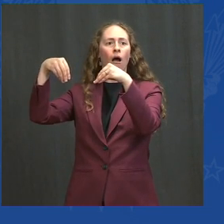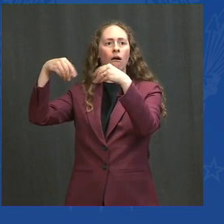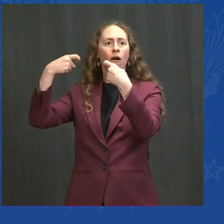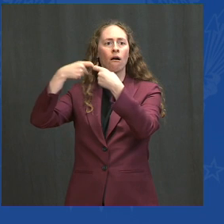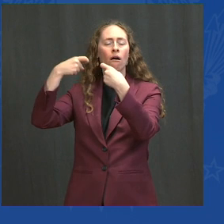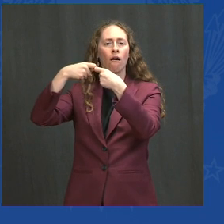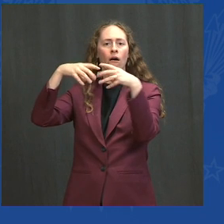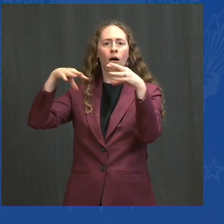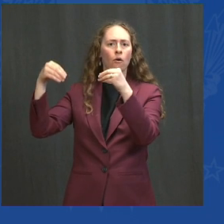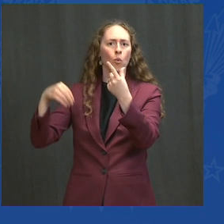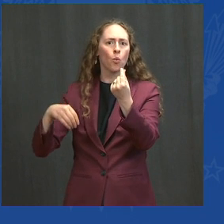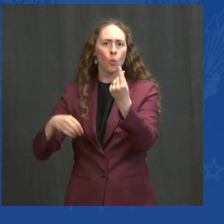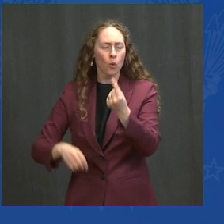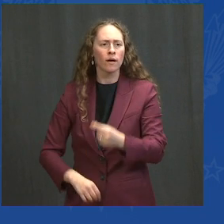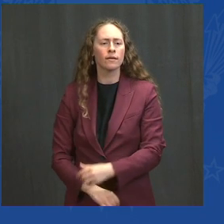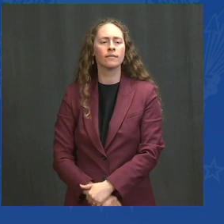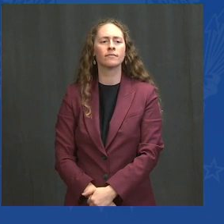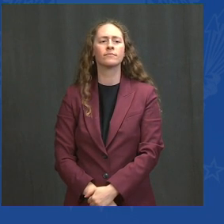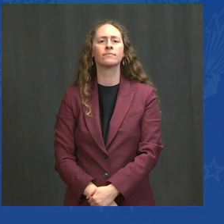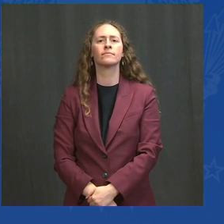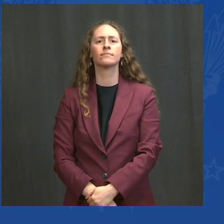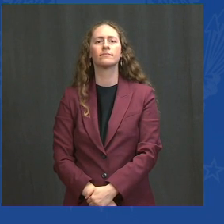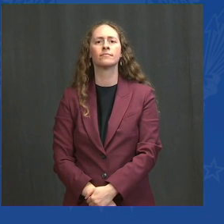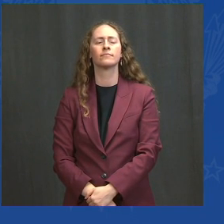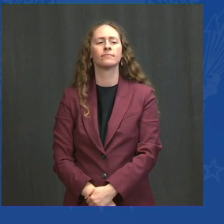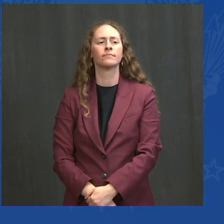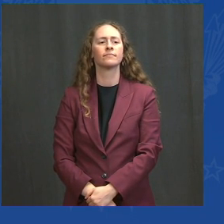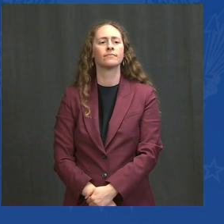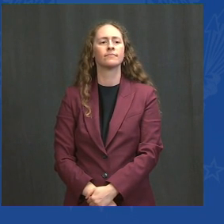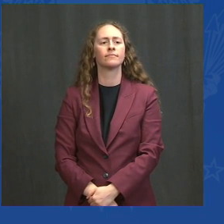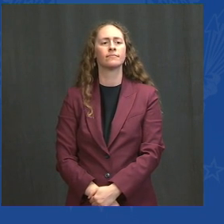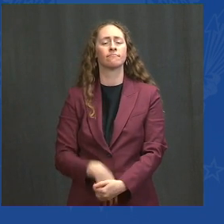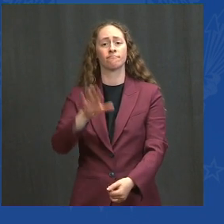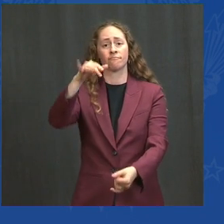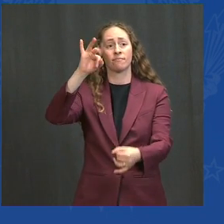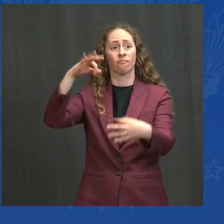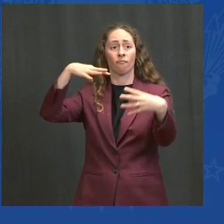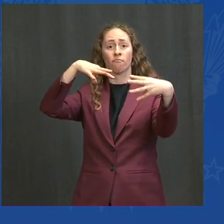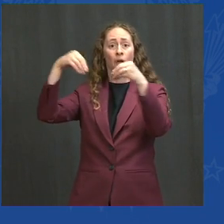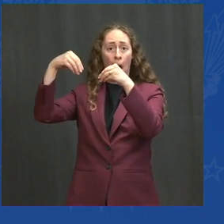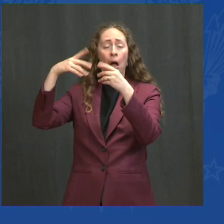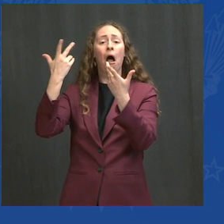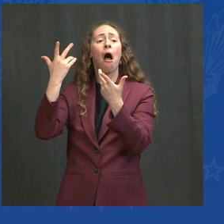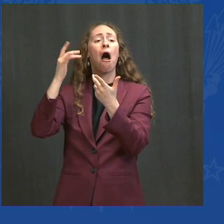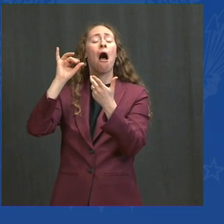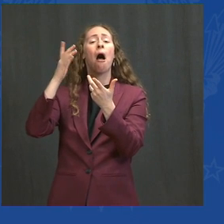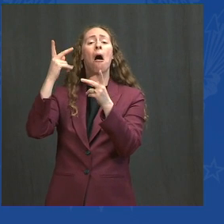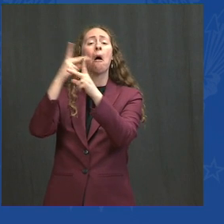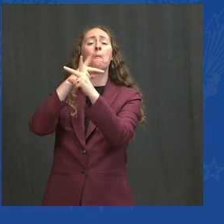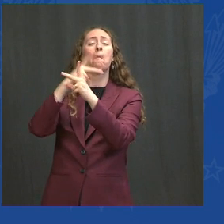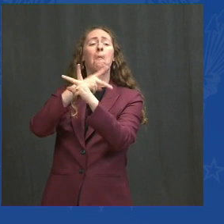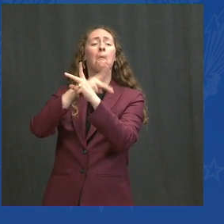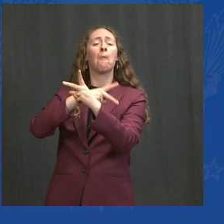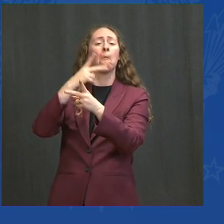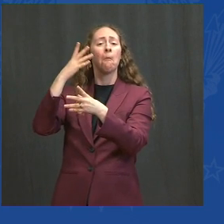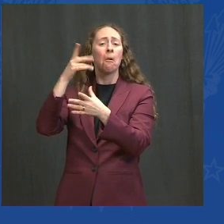but until you add it up, it doesn't seem to be that big a deal. It costs the economy, Congressman,